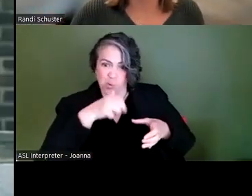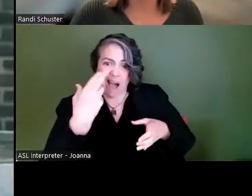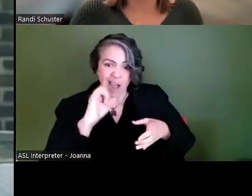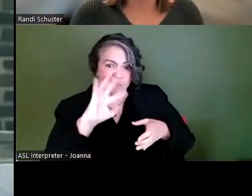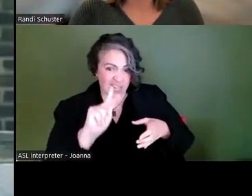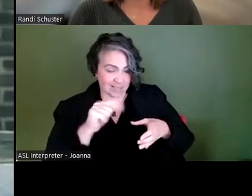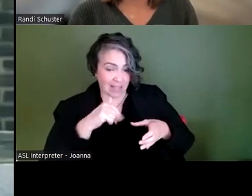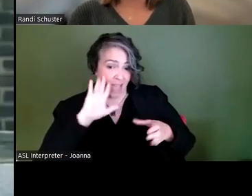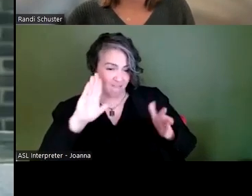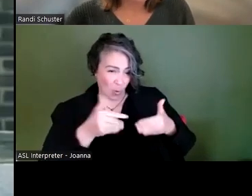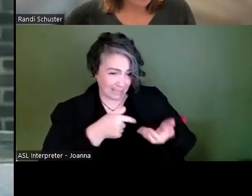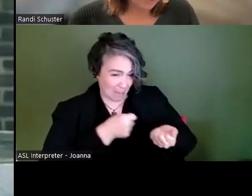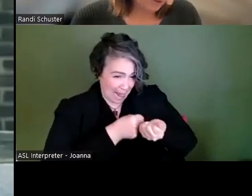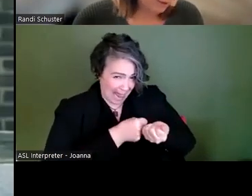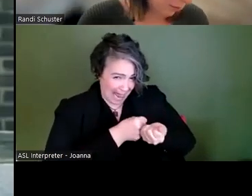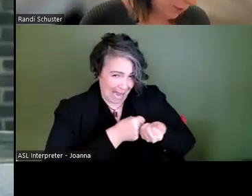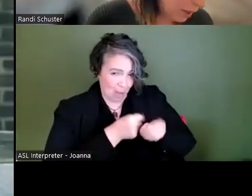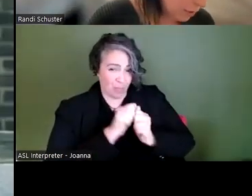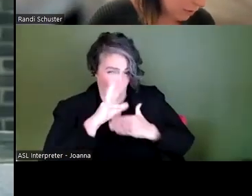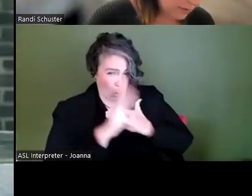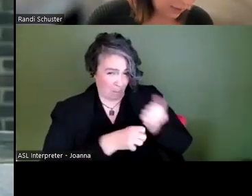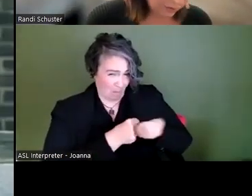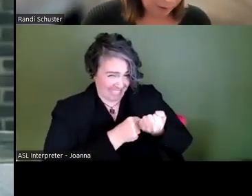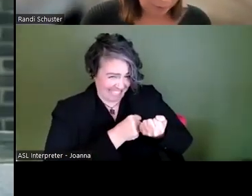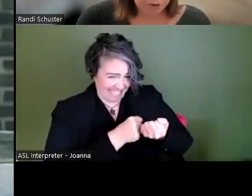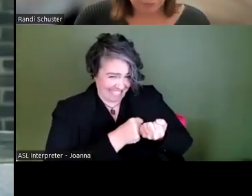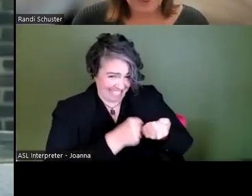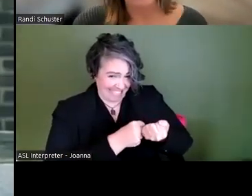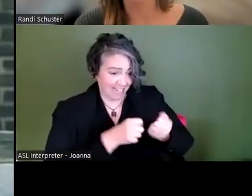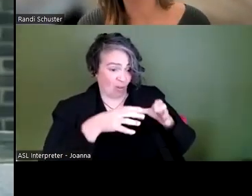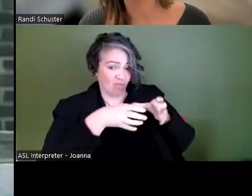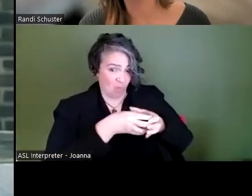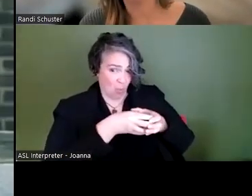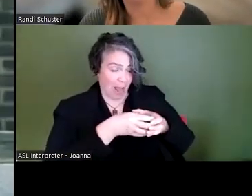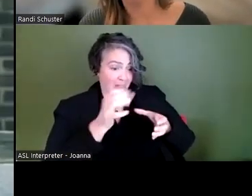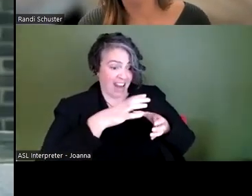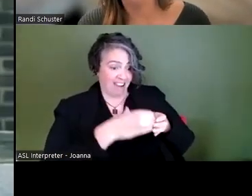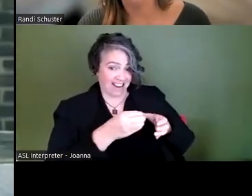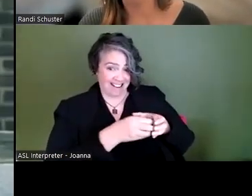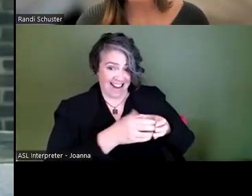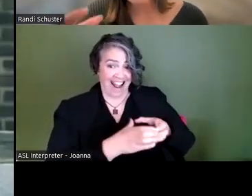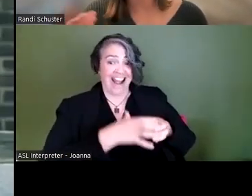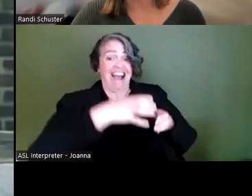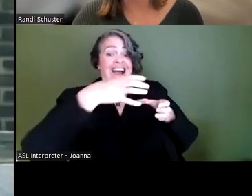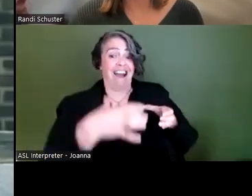Right, so there have been a number of studies published in recent years showing that peers of